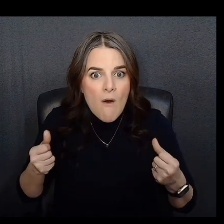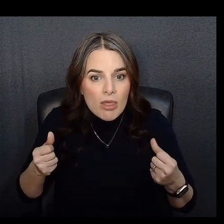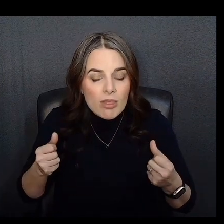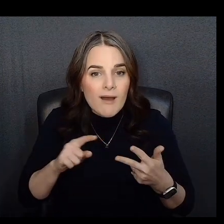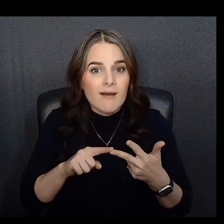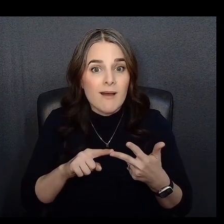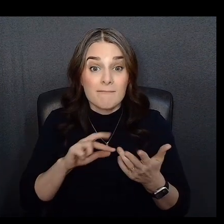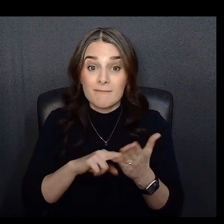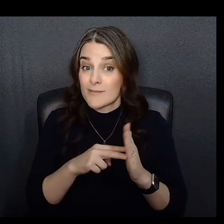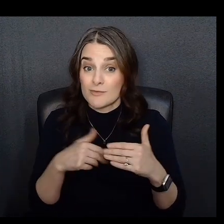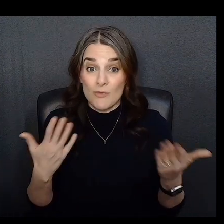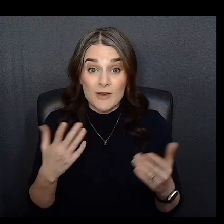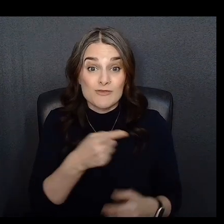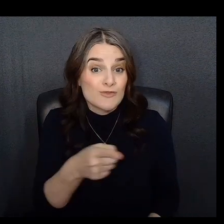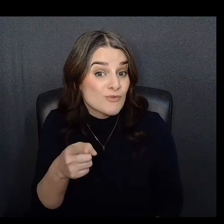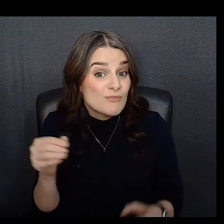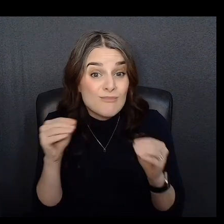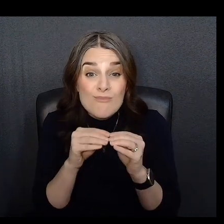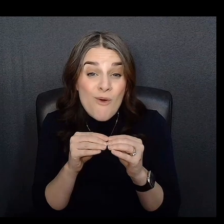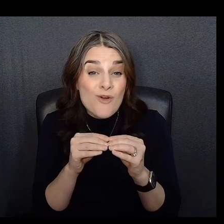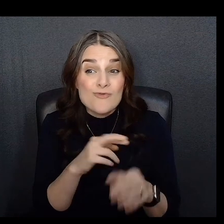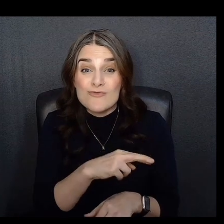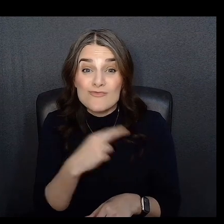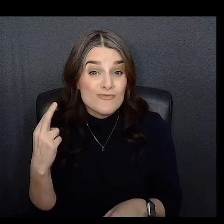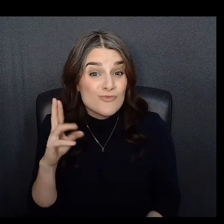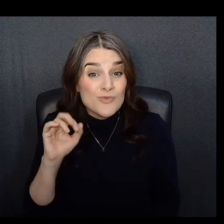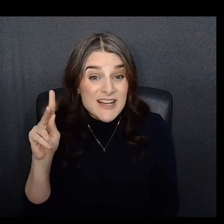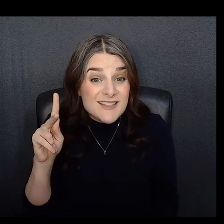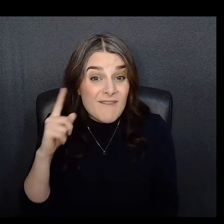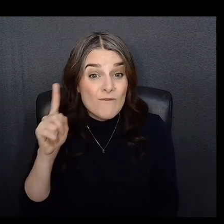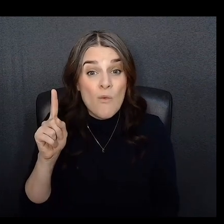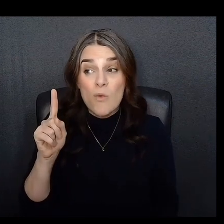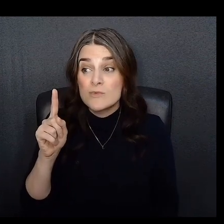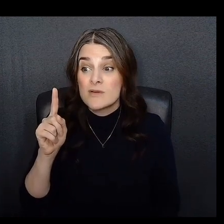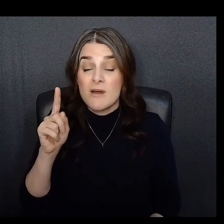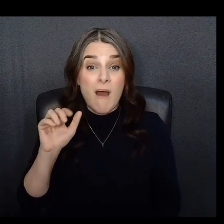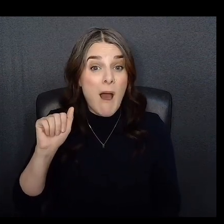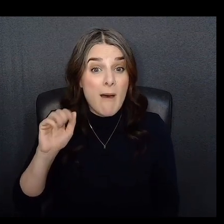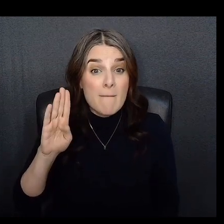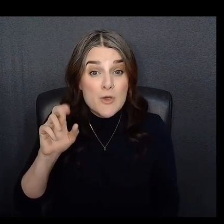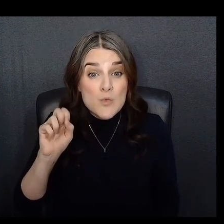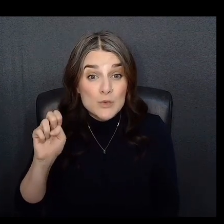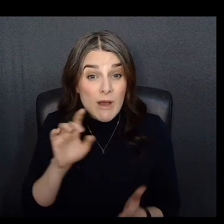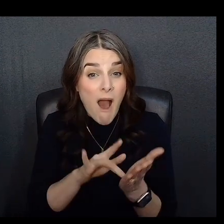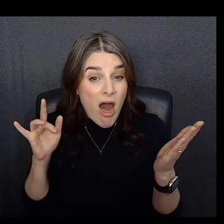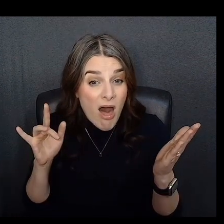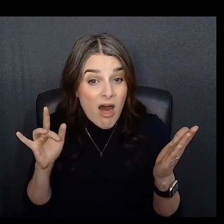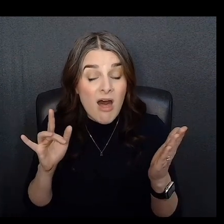going to be more at risk for abuse and violence in a sexual nature as well, and we